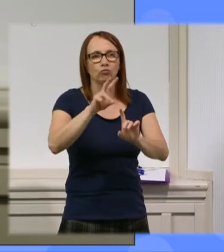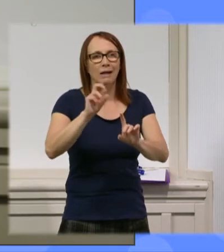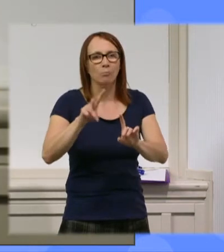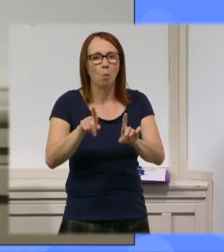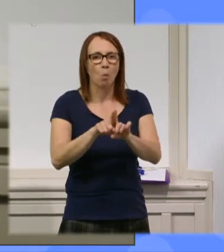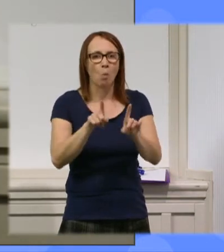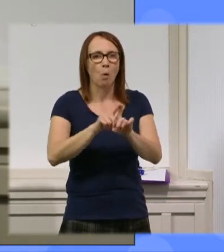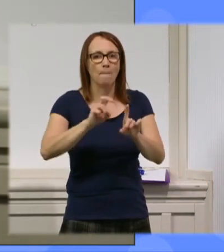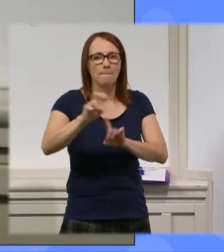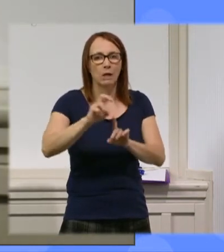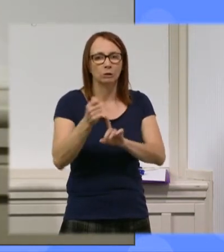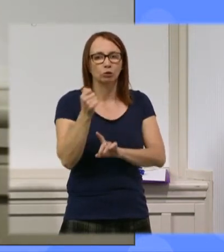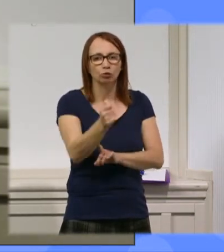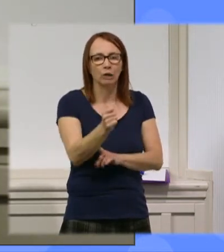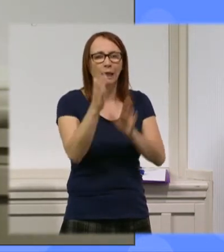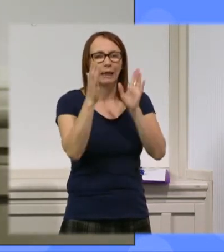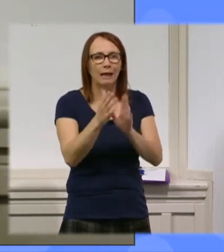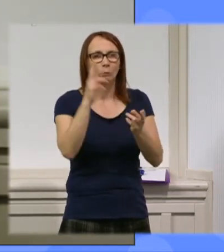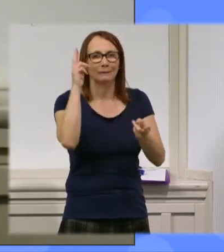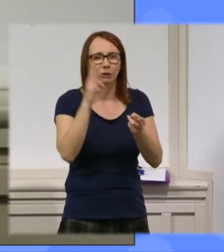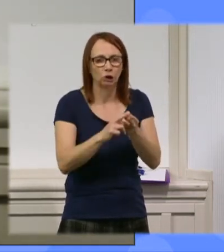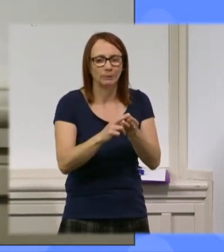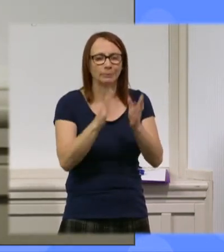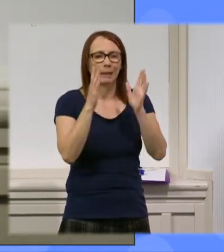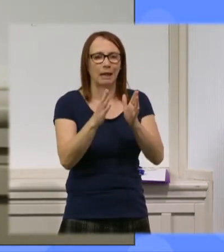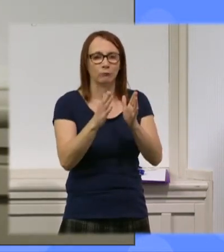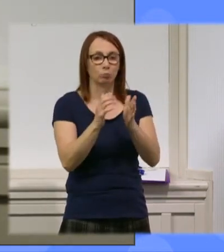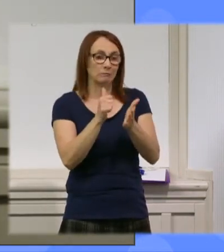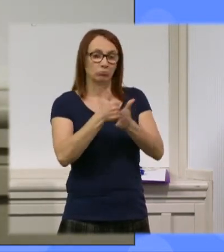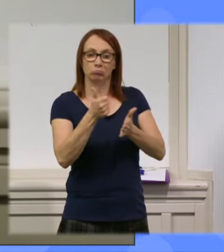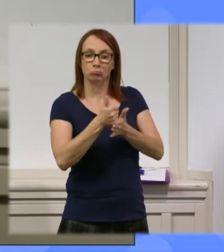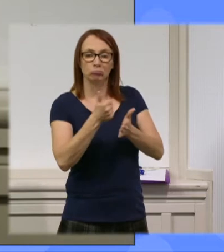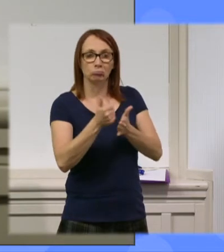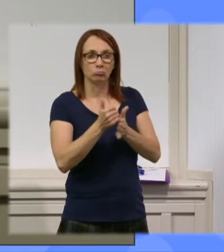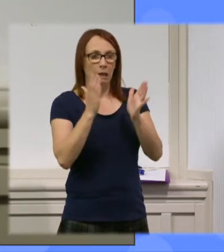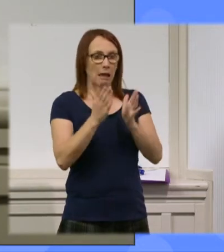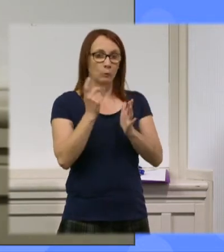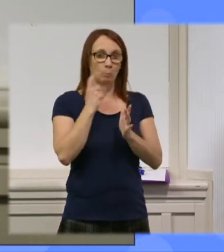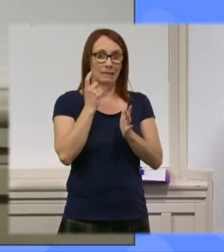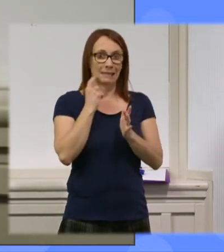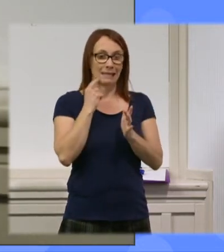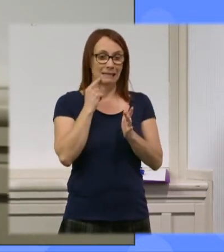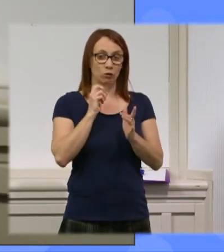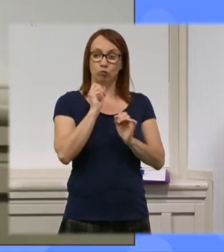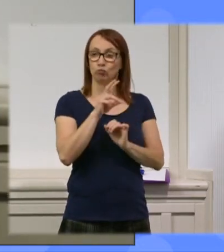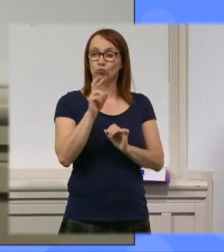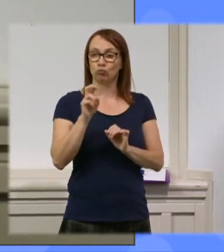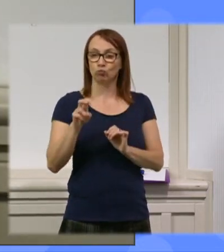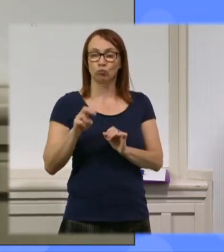be cheap and reliable the people of Scotland need to be able to get about to do their business and we need to do so in a zero or low-carbon way that means